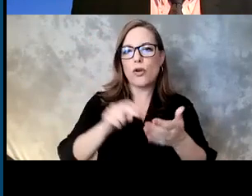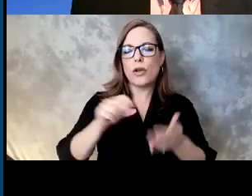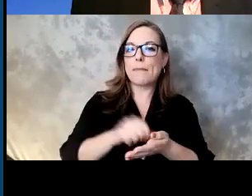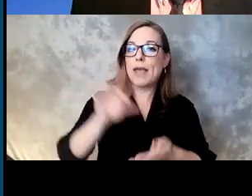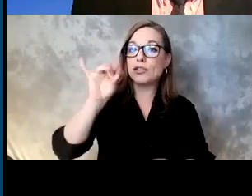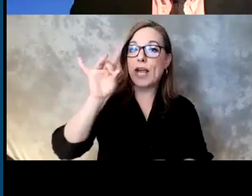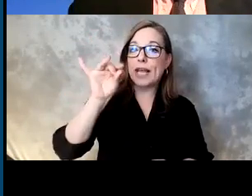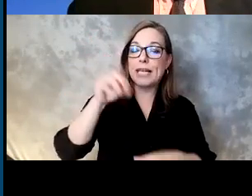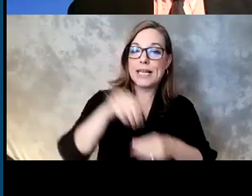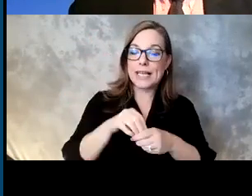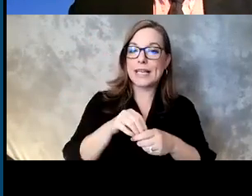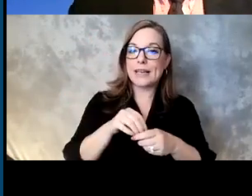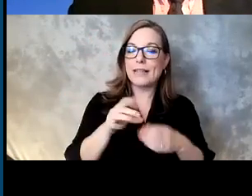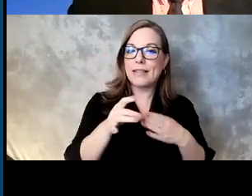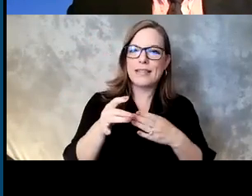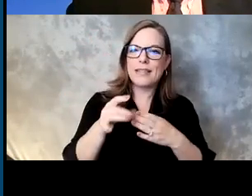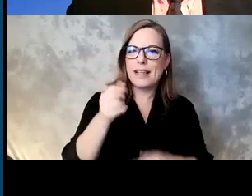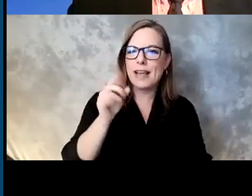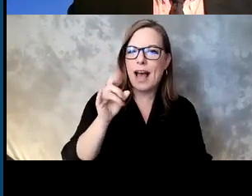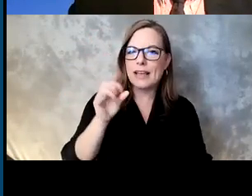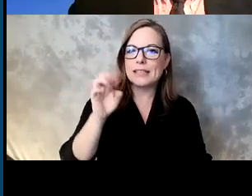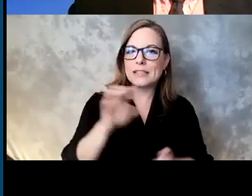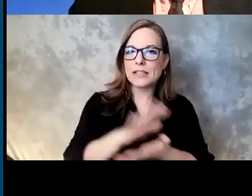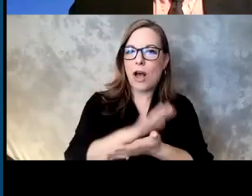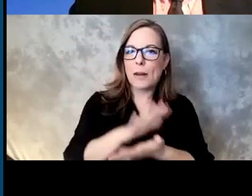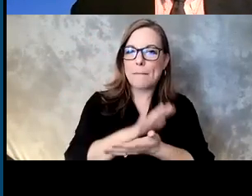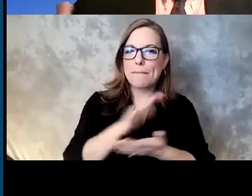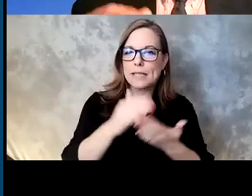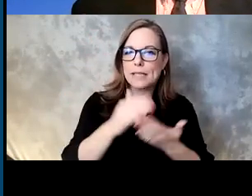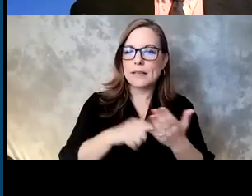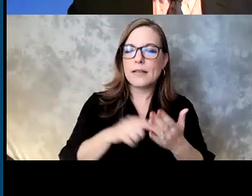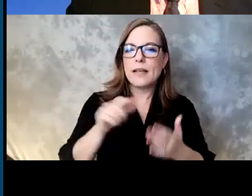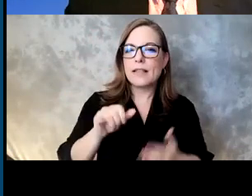the of the Guidance Documents which Virginia shared and I think we've got links in the